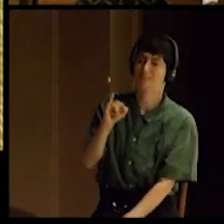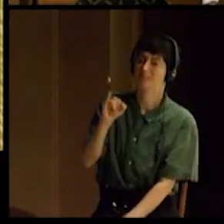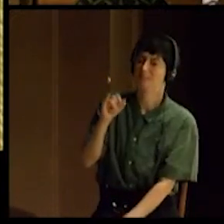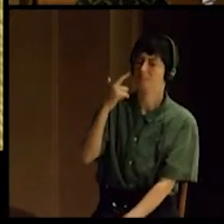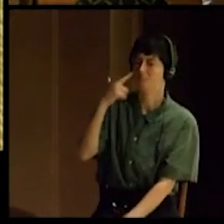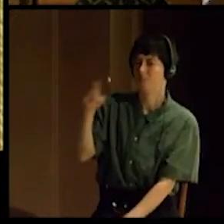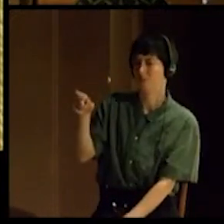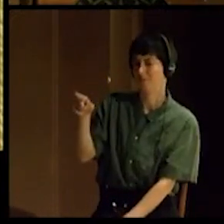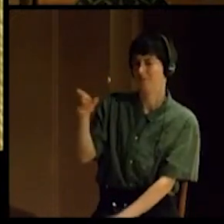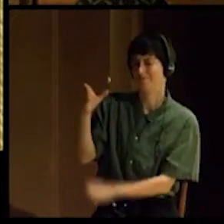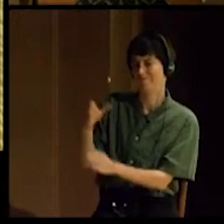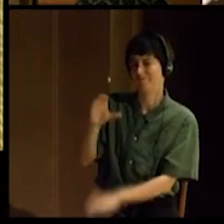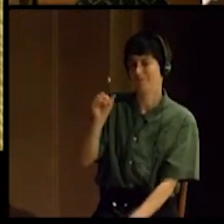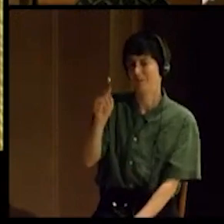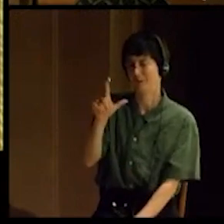do Himalayan birds wear down jackets?